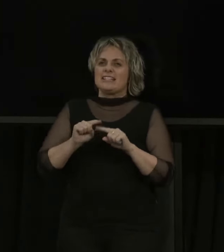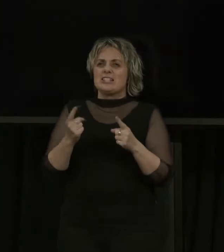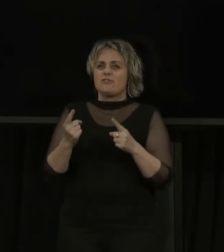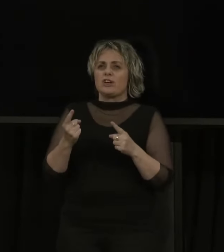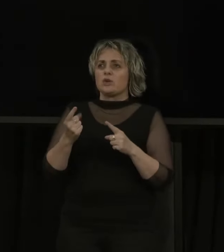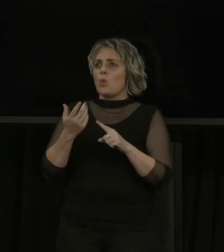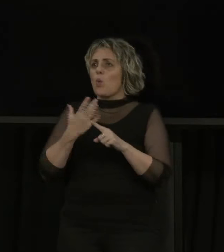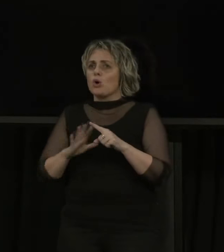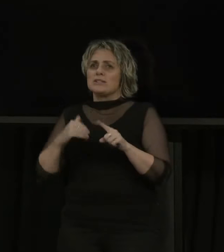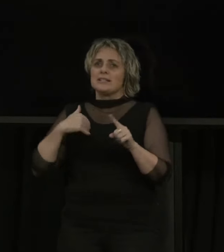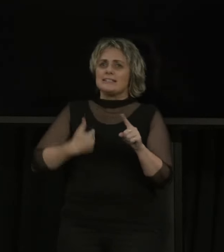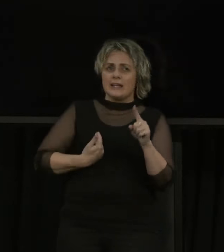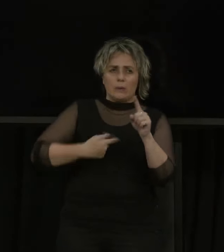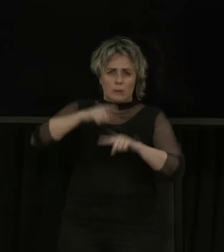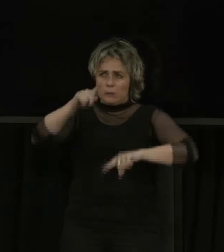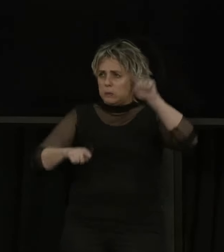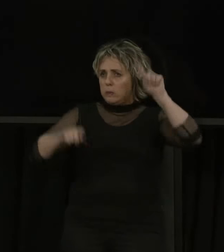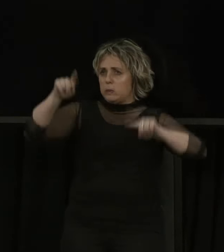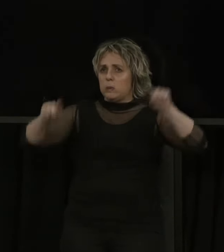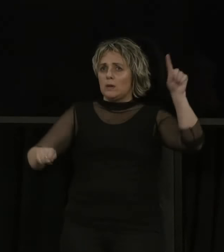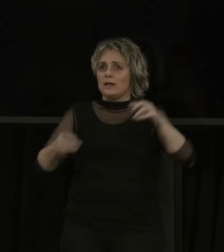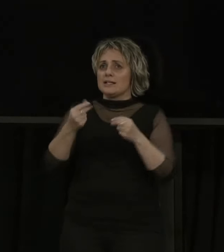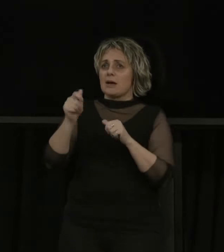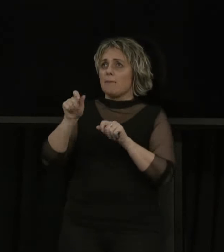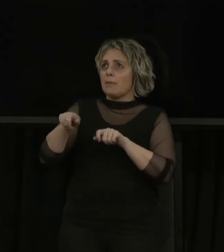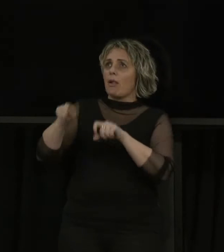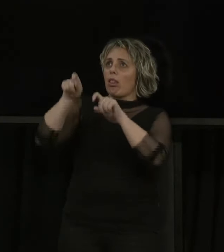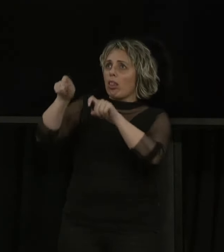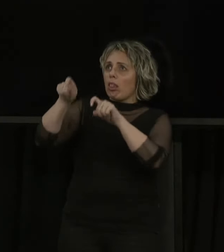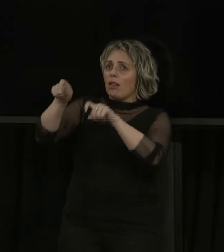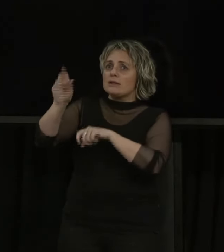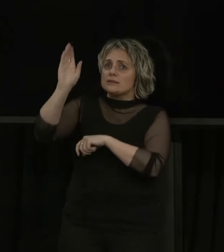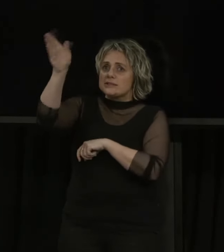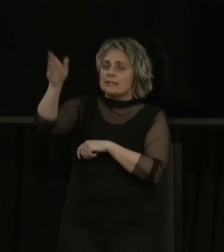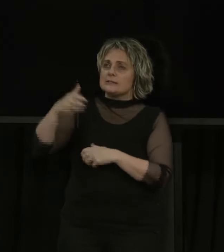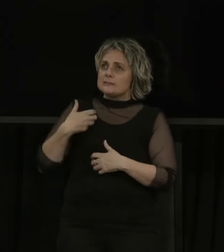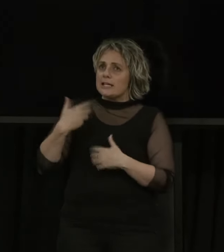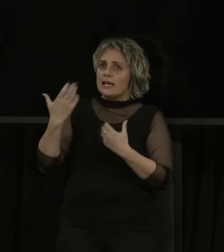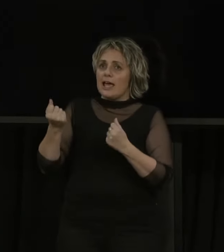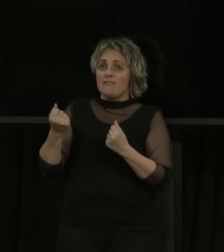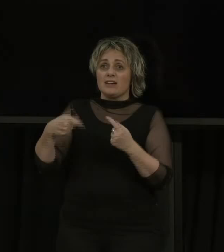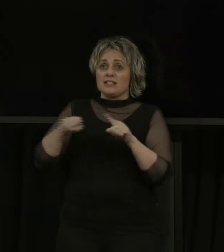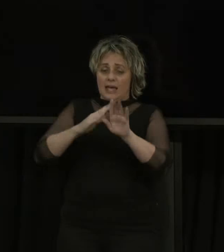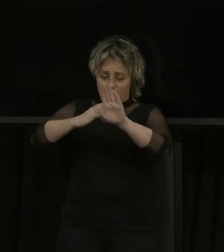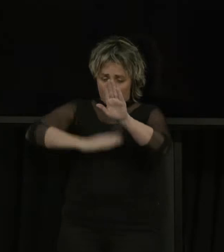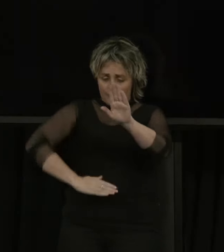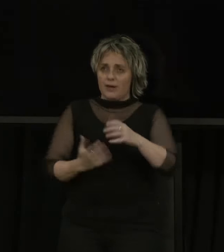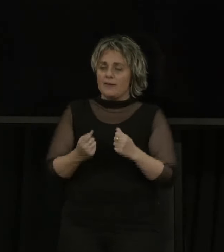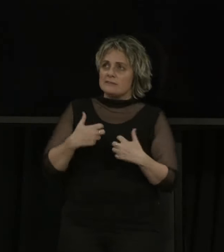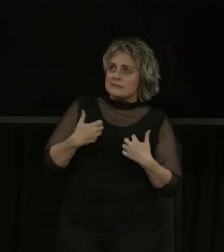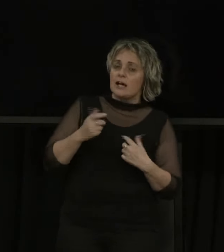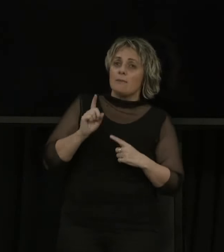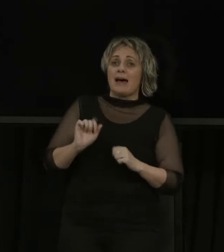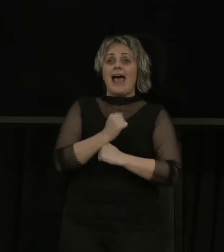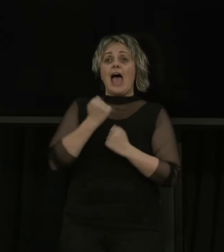in a pandemic. There are competing desires and always